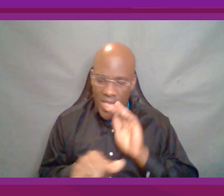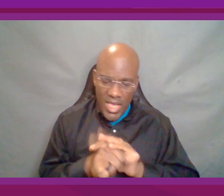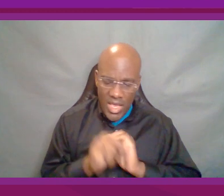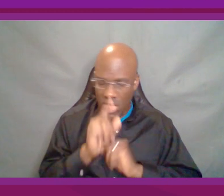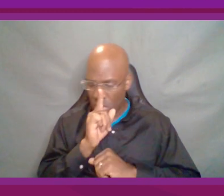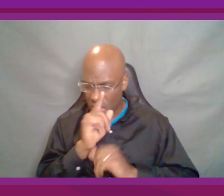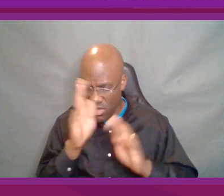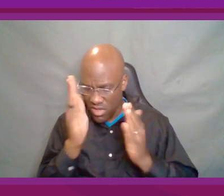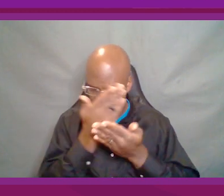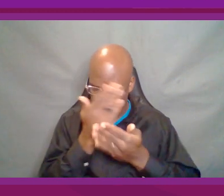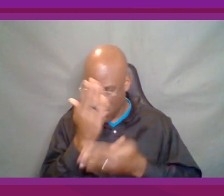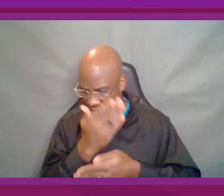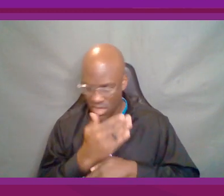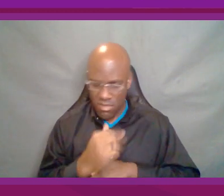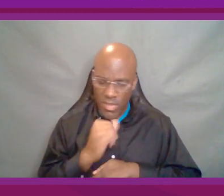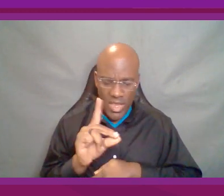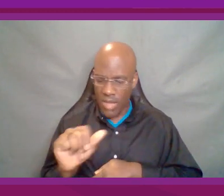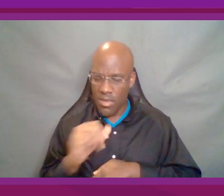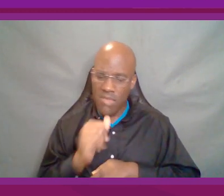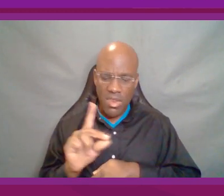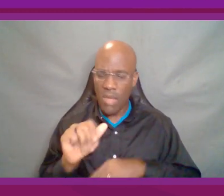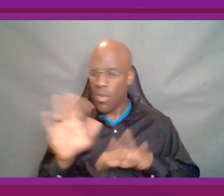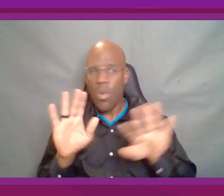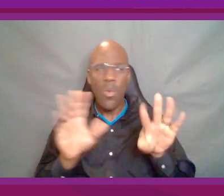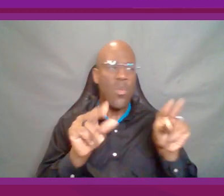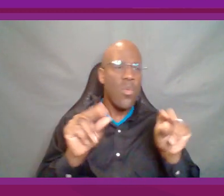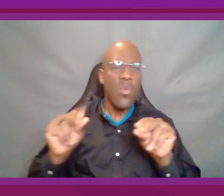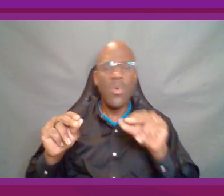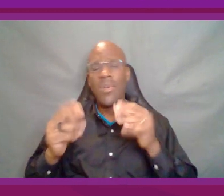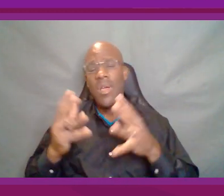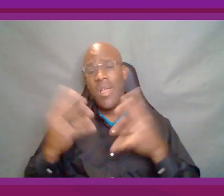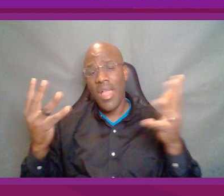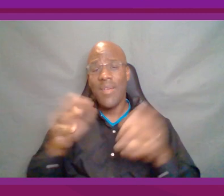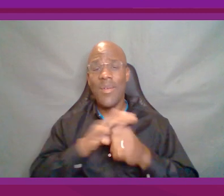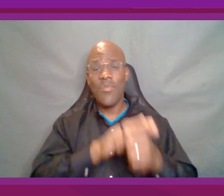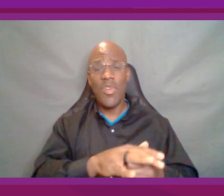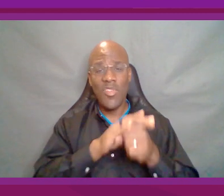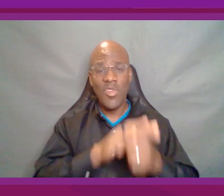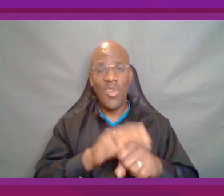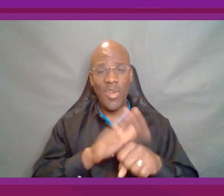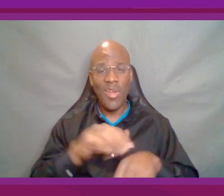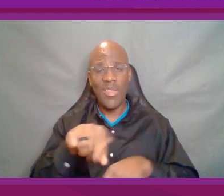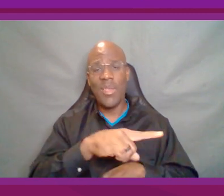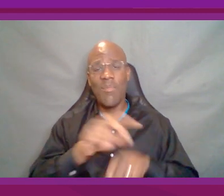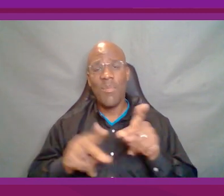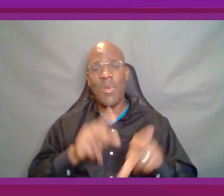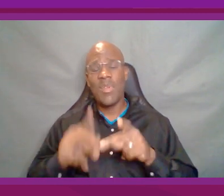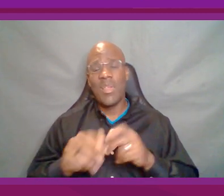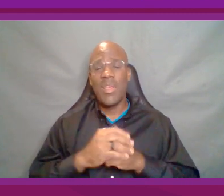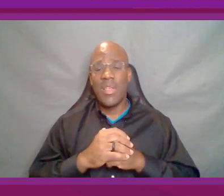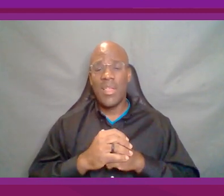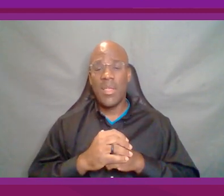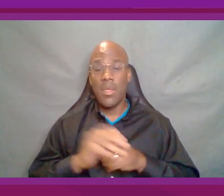and to appear non-disabled. There's so much pressure and images that the perfect employee